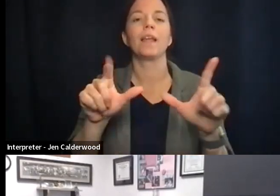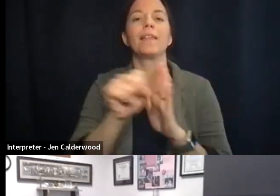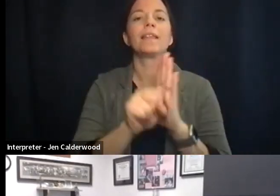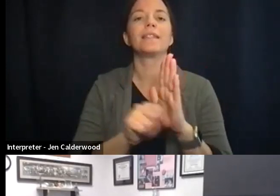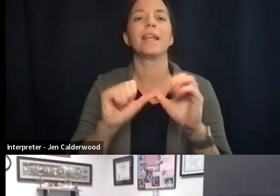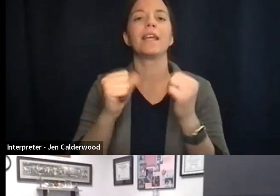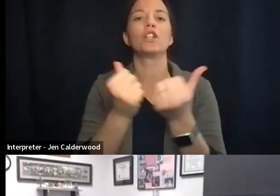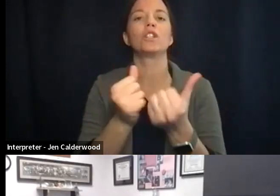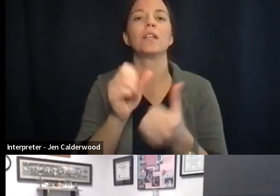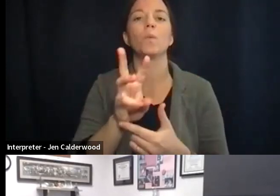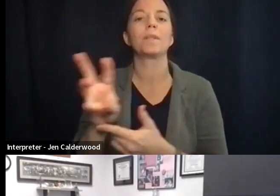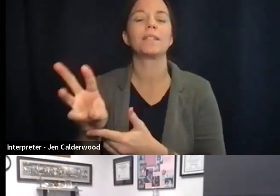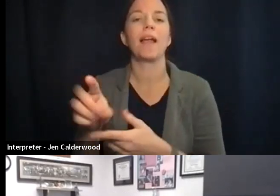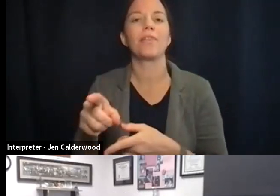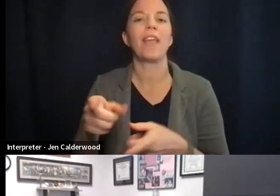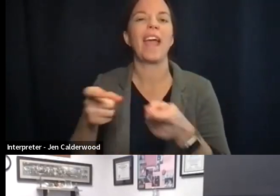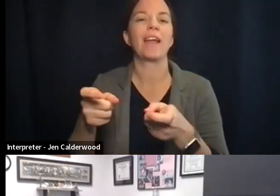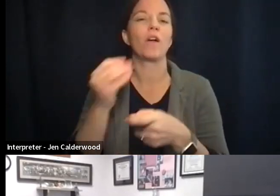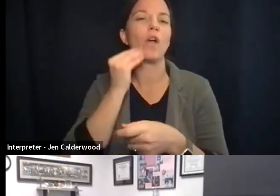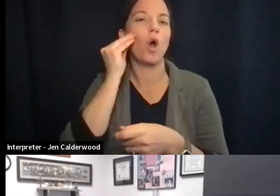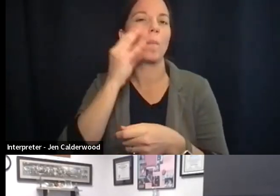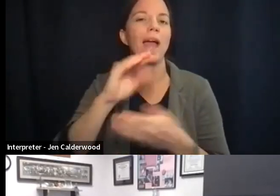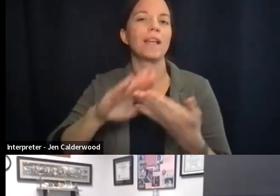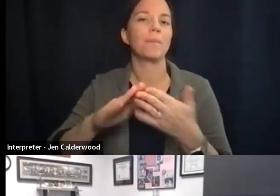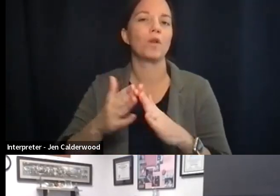And like I said I had no real eyed what is was going on in Kansas until I really are started doing research. Really doing the research, I went on the State agency site, who handles the home and community-based services.